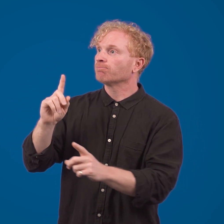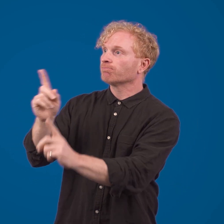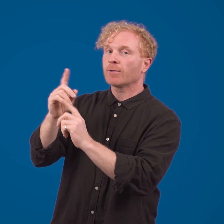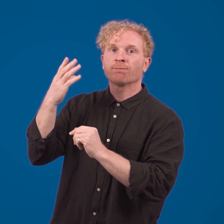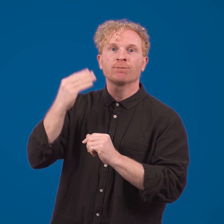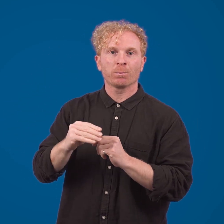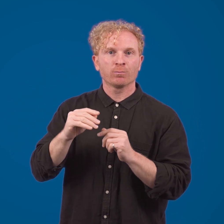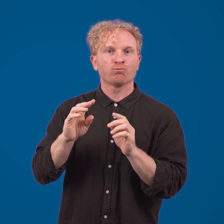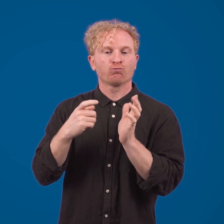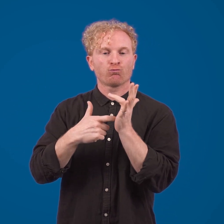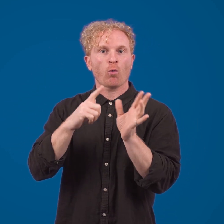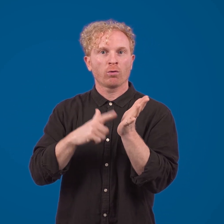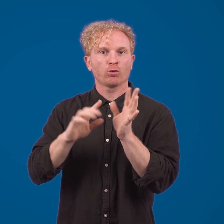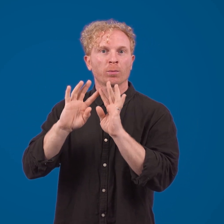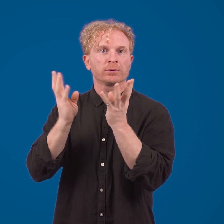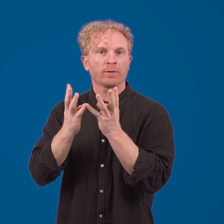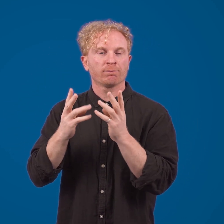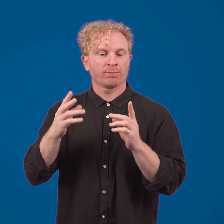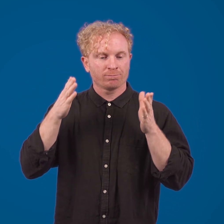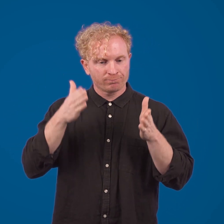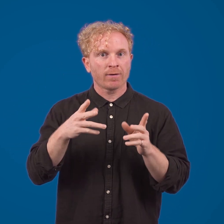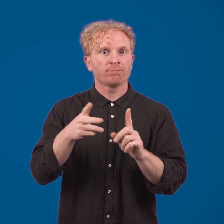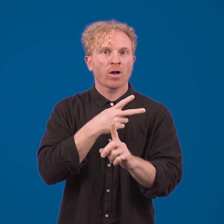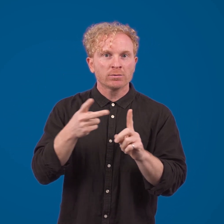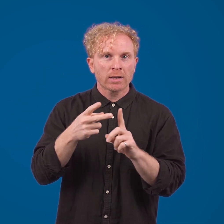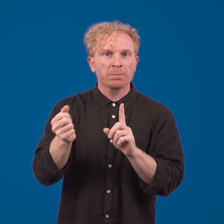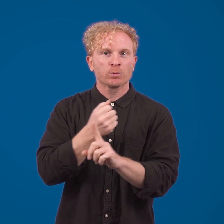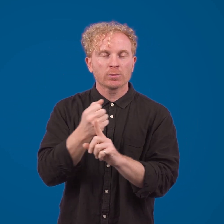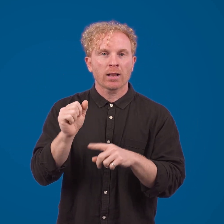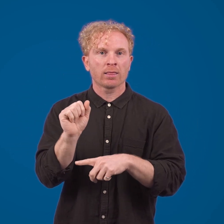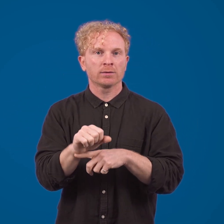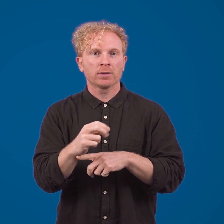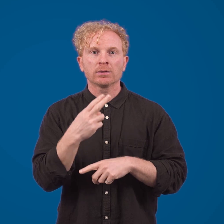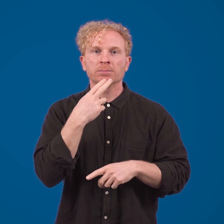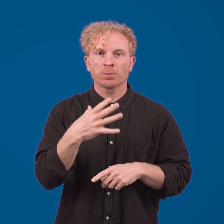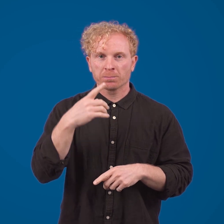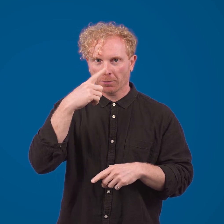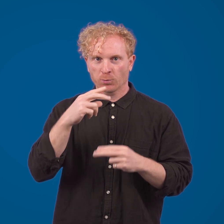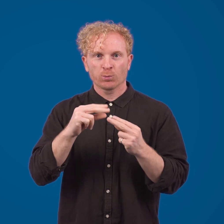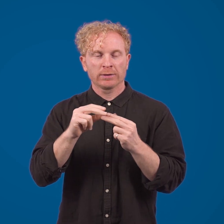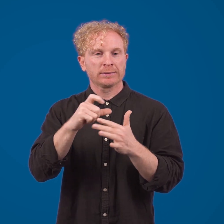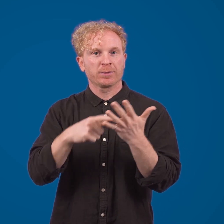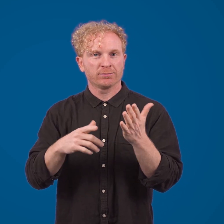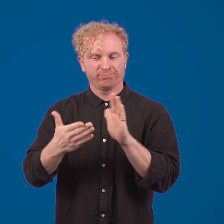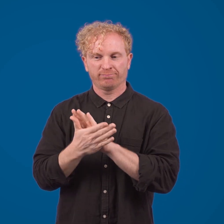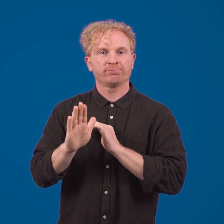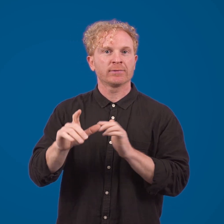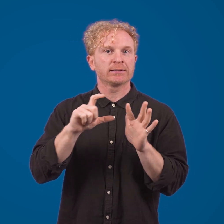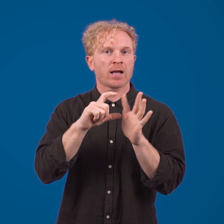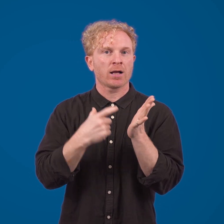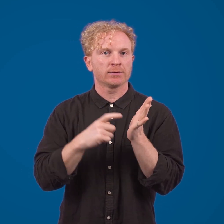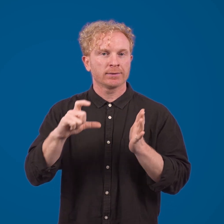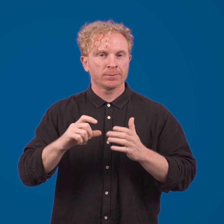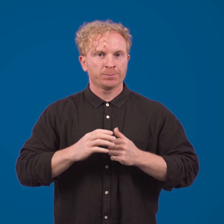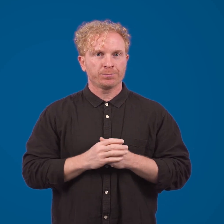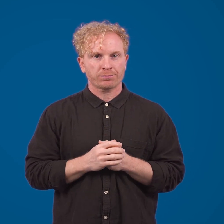the Royal Commission into Violence, Abuse, Neglect and Exploitation of People with Disability (DRC).